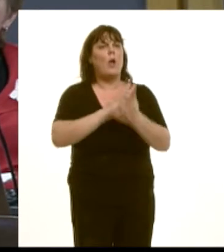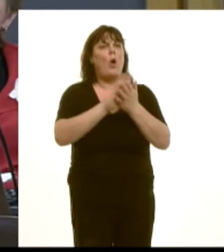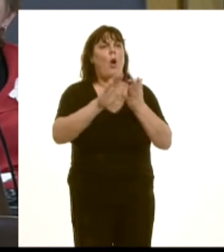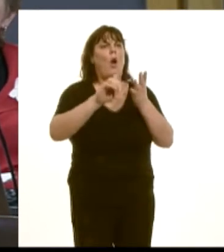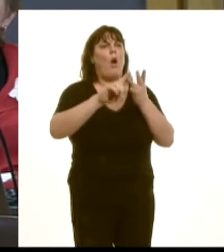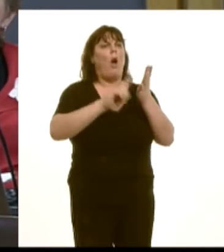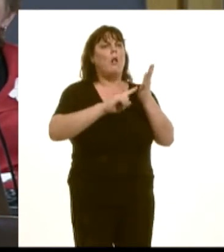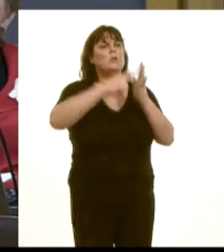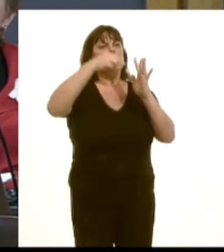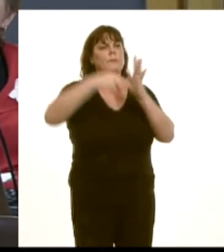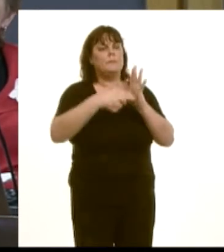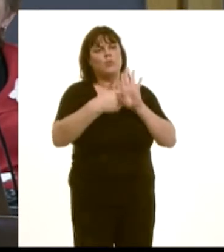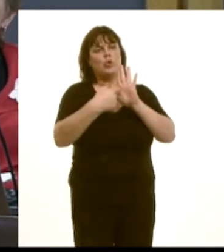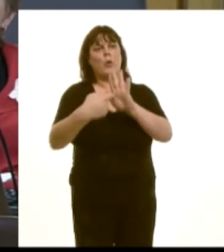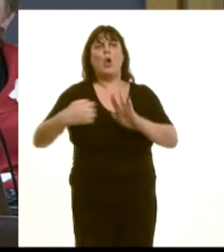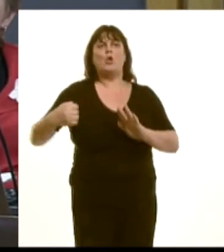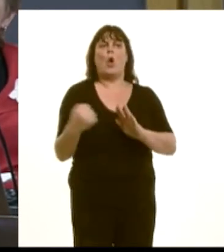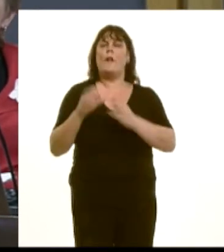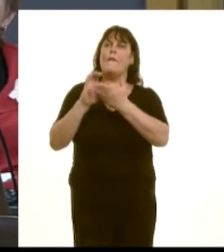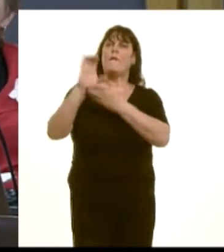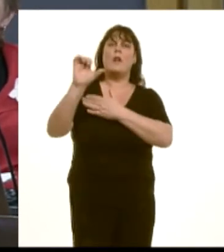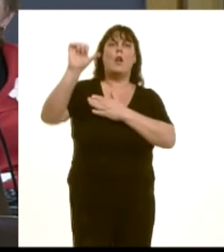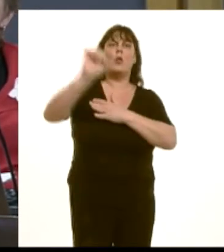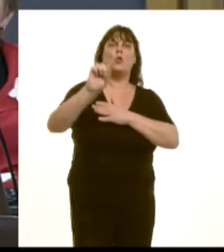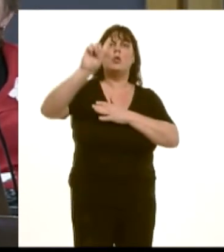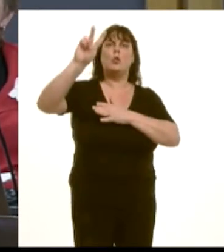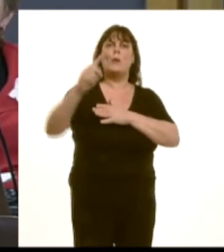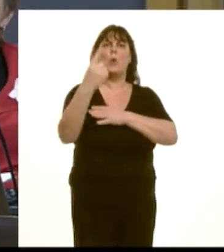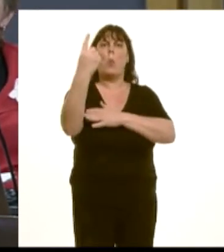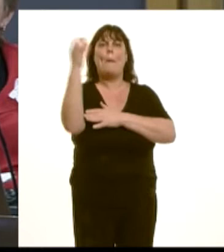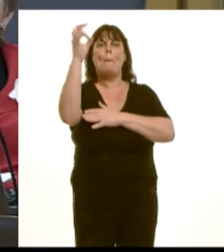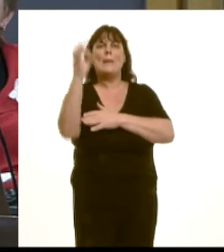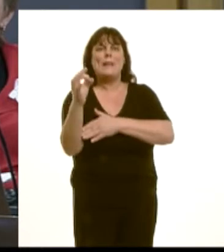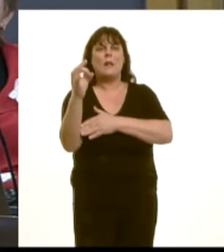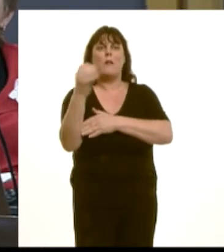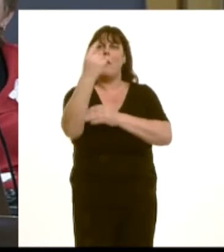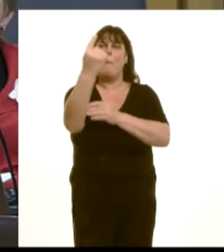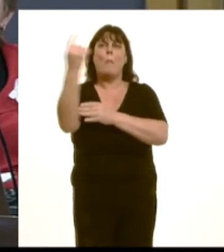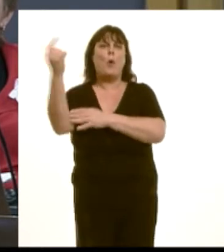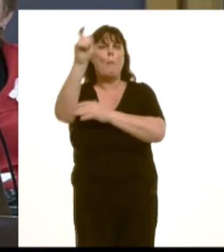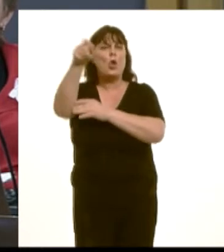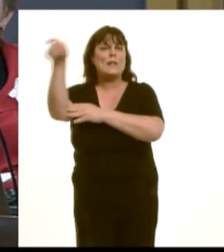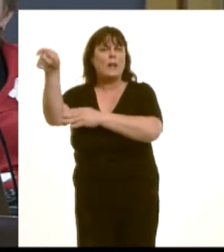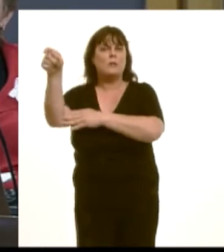Scotland was funded at 121% per capita of the England level. Holtham also showed that